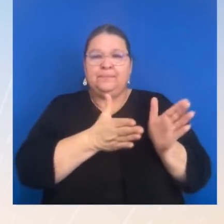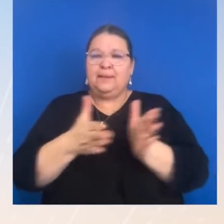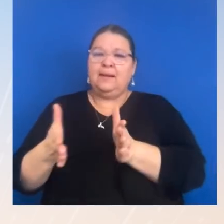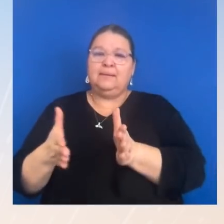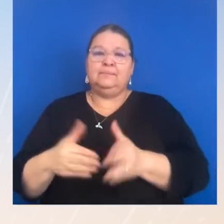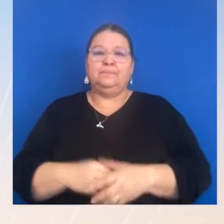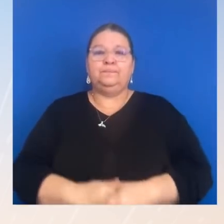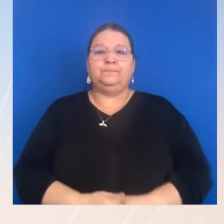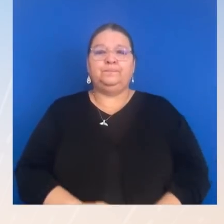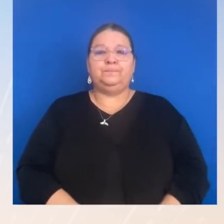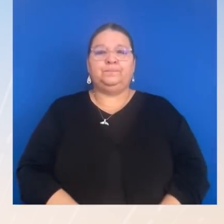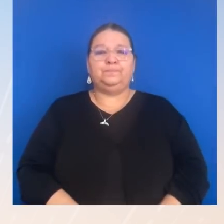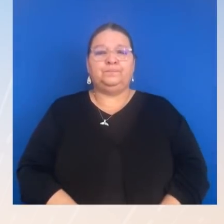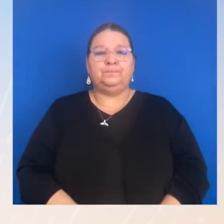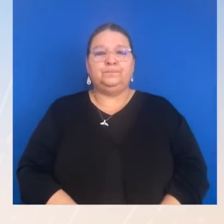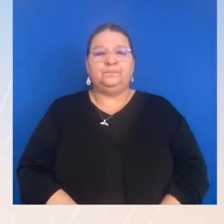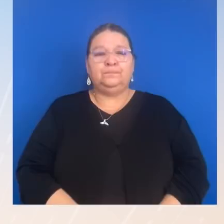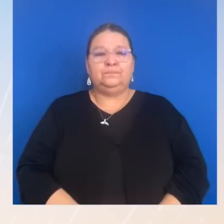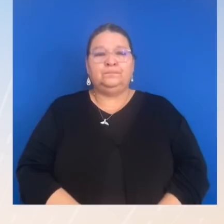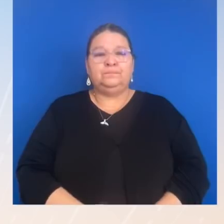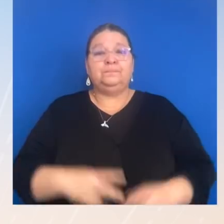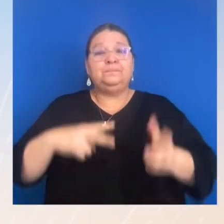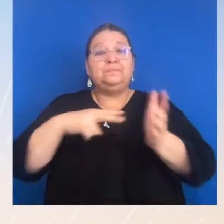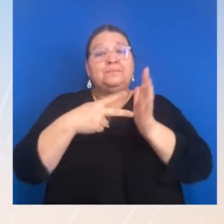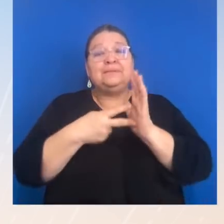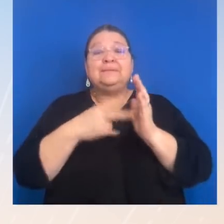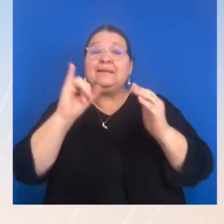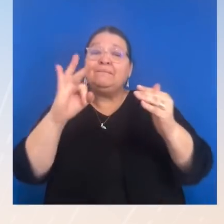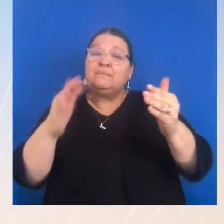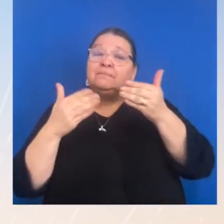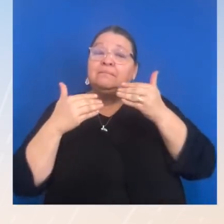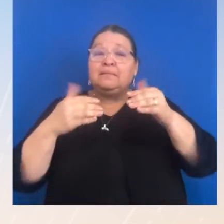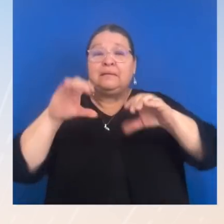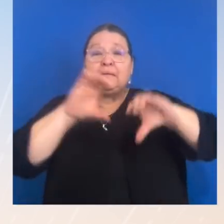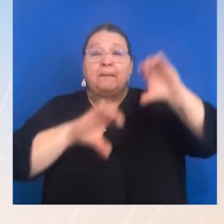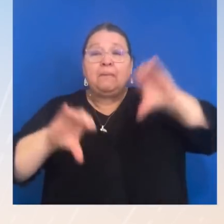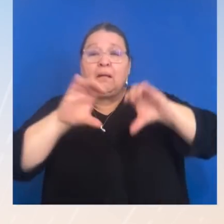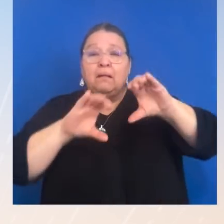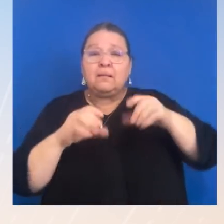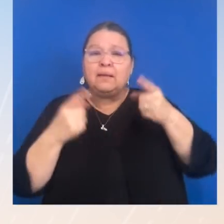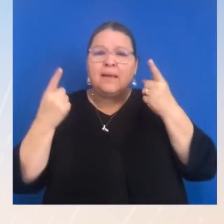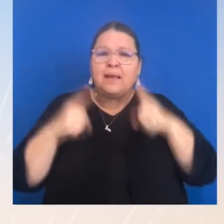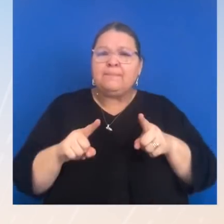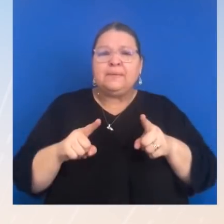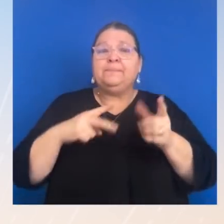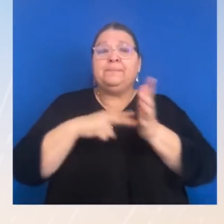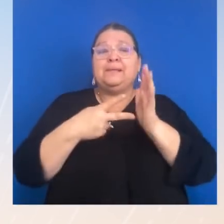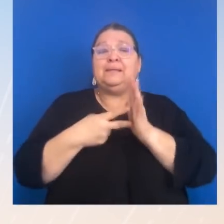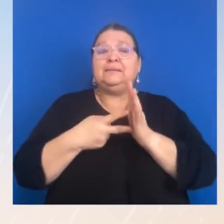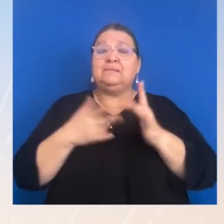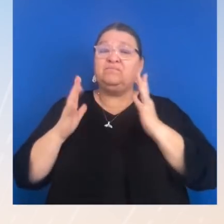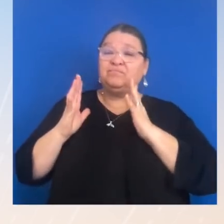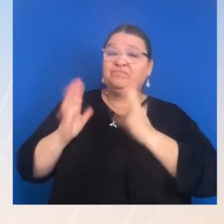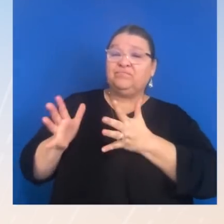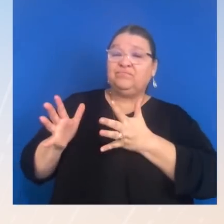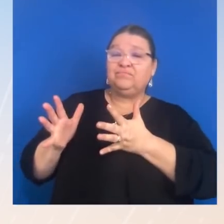go unanswered by the United States? Ms. Psaki: We have not let anything go on answered that President Putin has done to date. The Press: